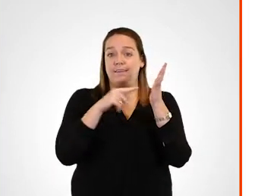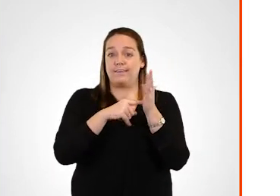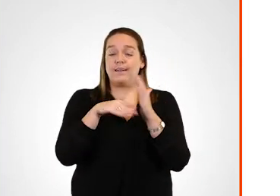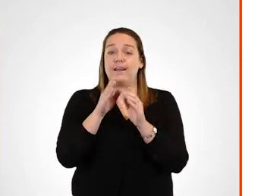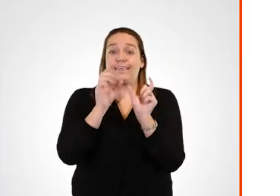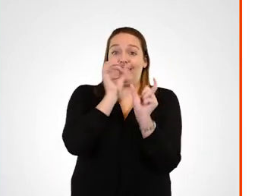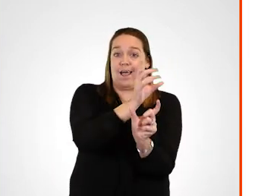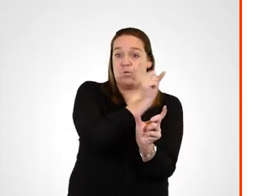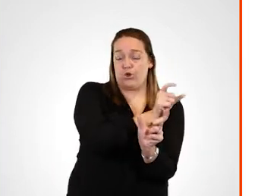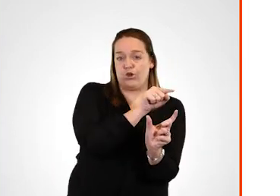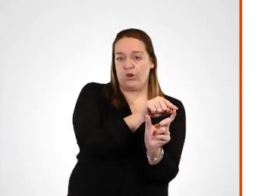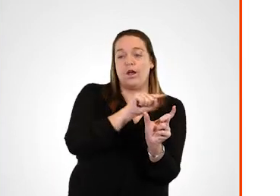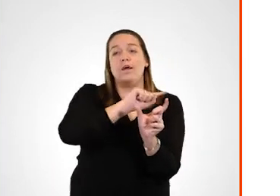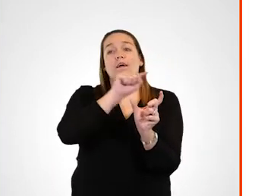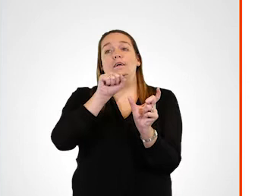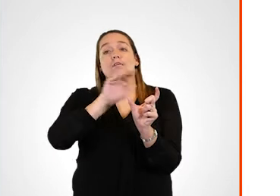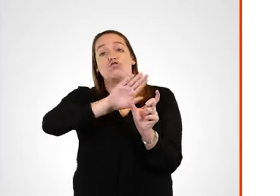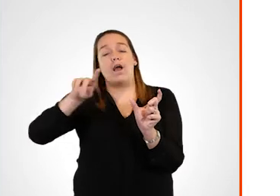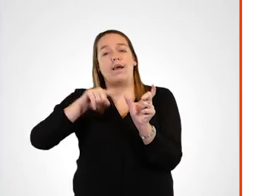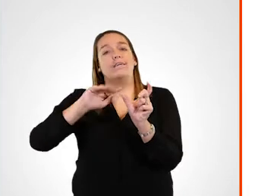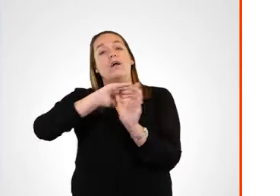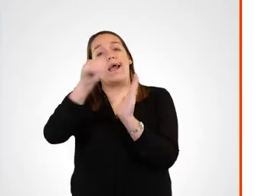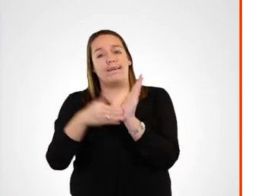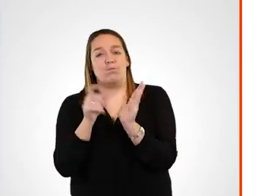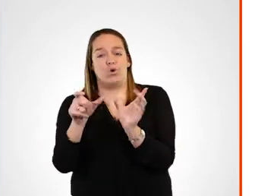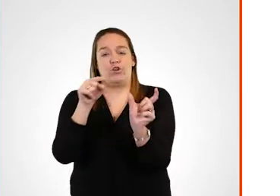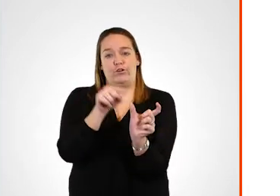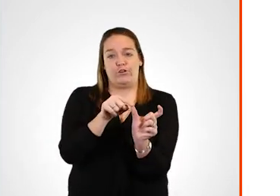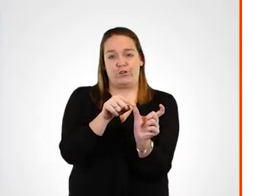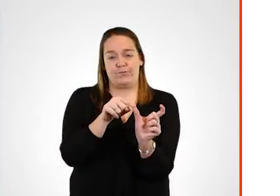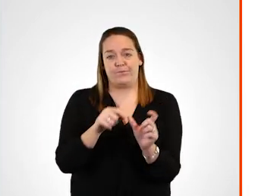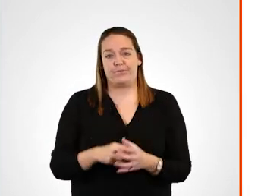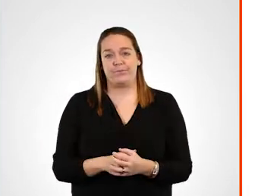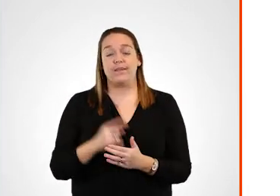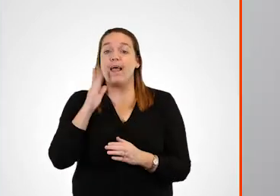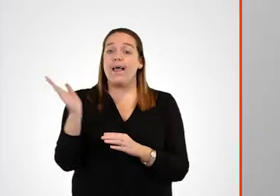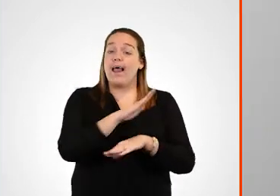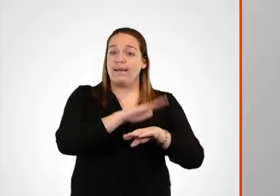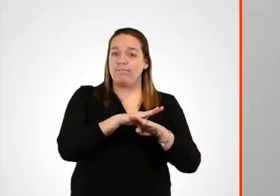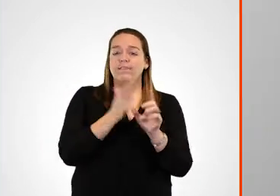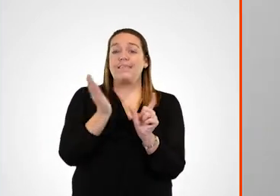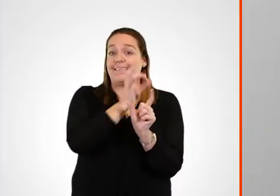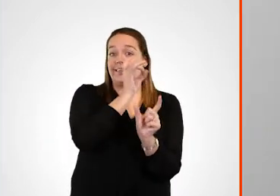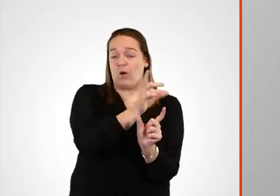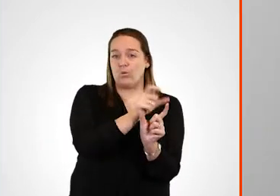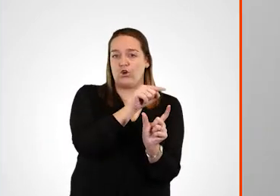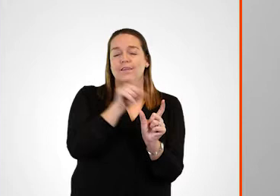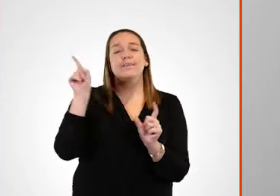and the right chart shows final positions. So if we look at the left chart - and again this is percent correct